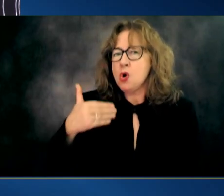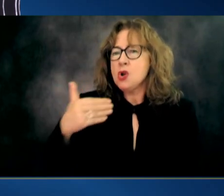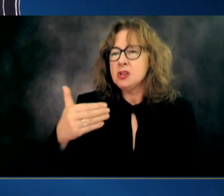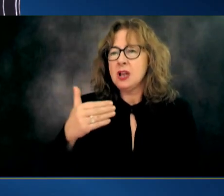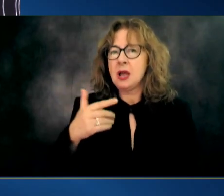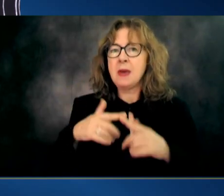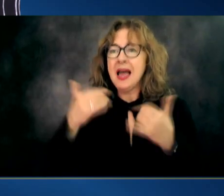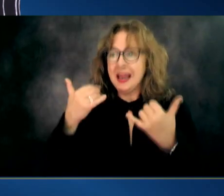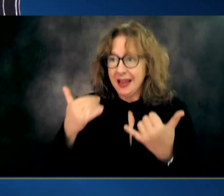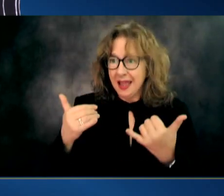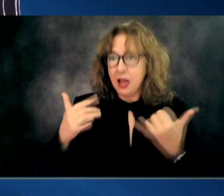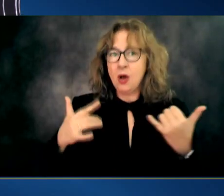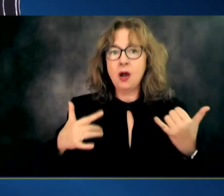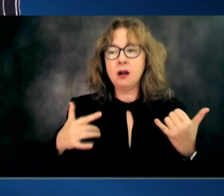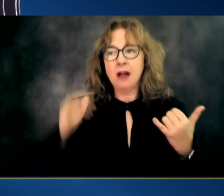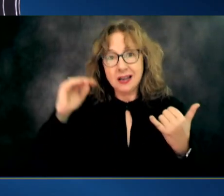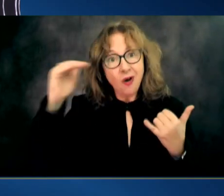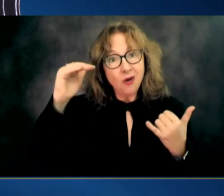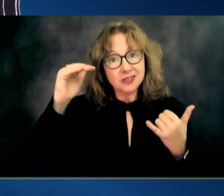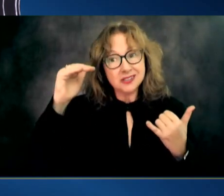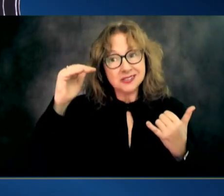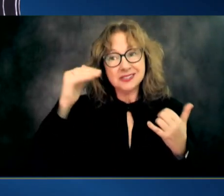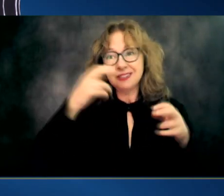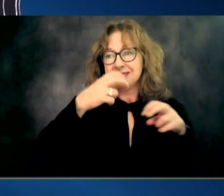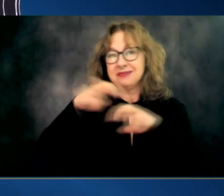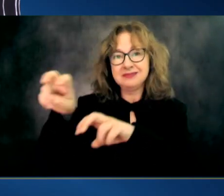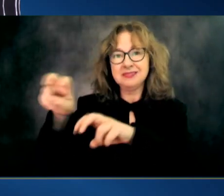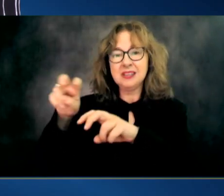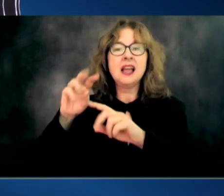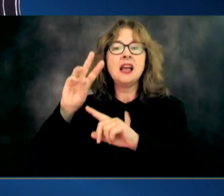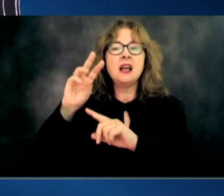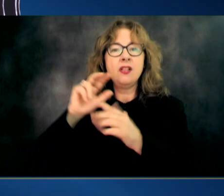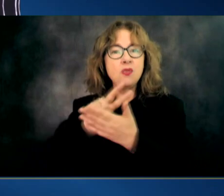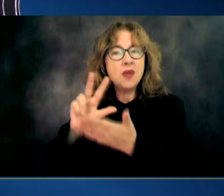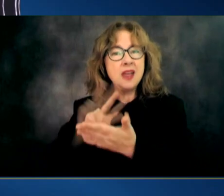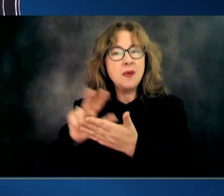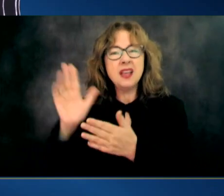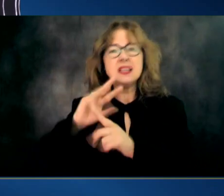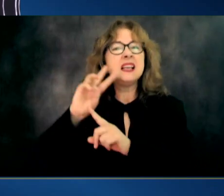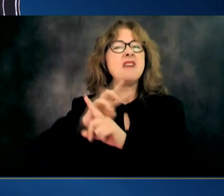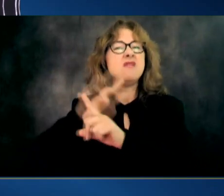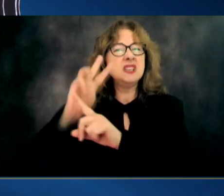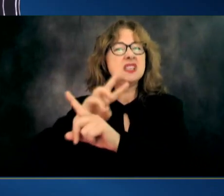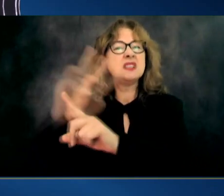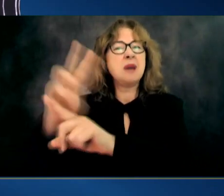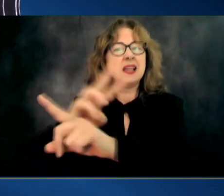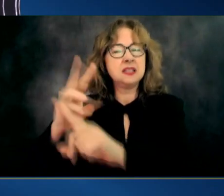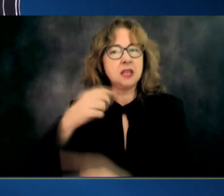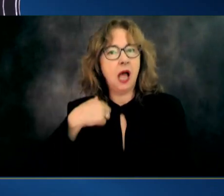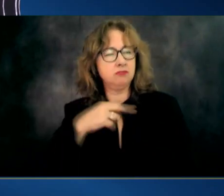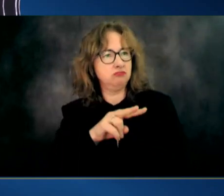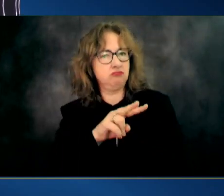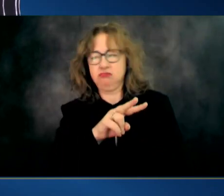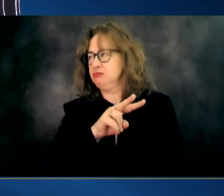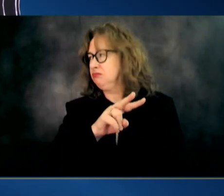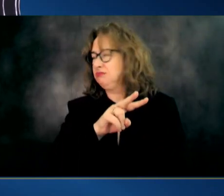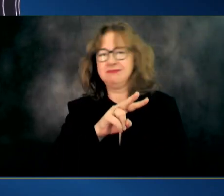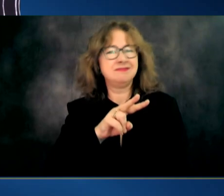you -- since you're an adult and put you to every six months." And I was like, "I don't think that's going to work for me." So, I really had to -- at